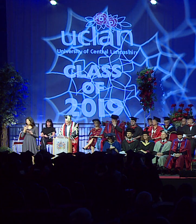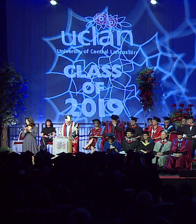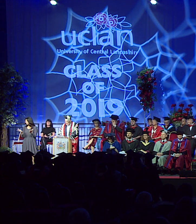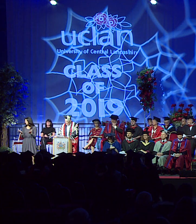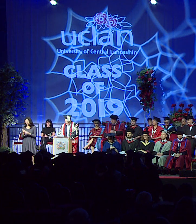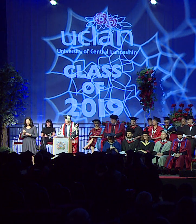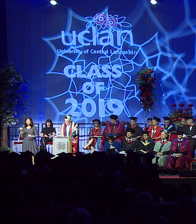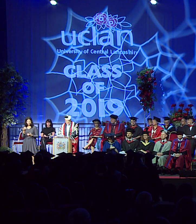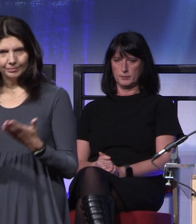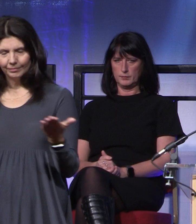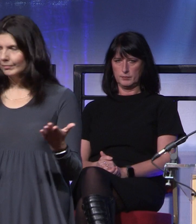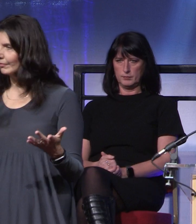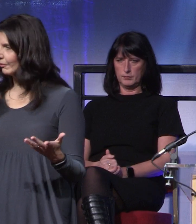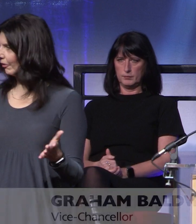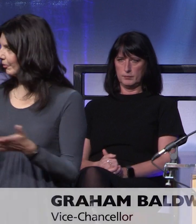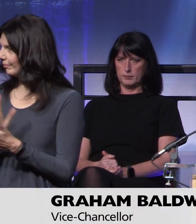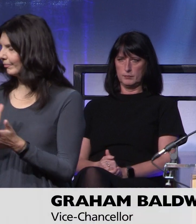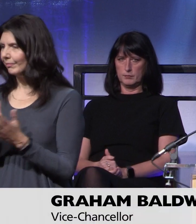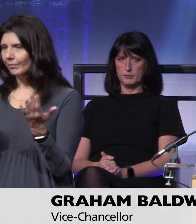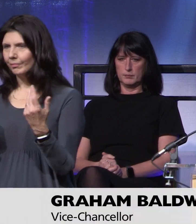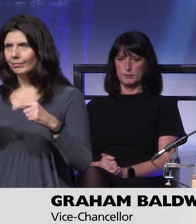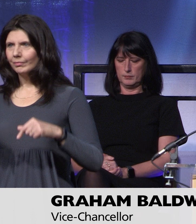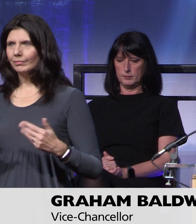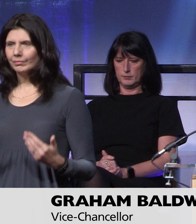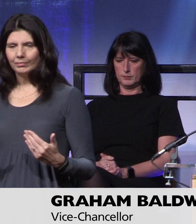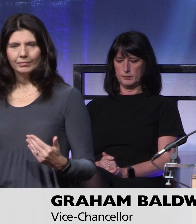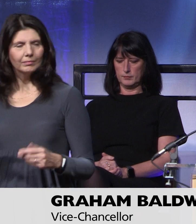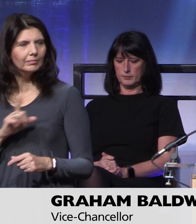pleasure to welcome you to this ceremony where we acknowledge and celebrate the